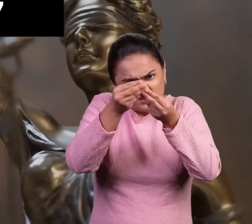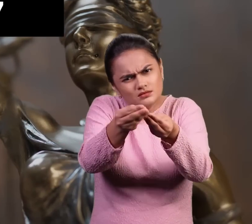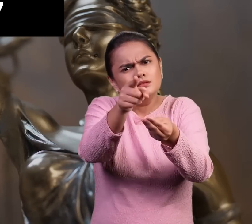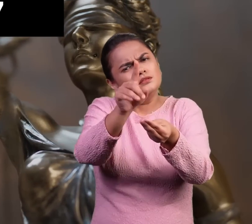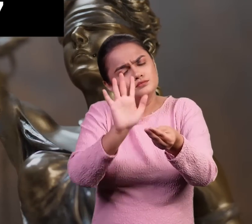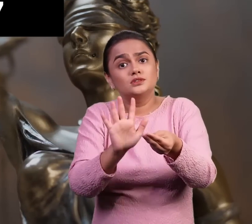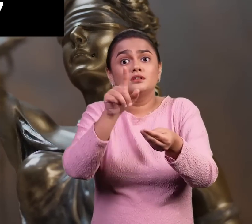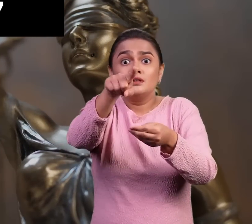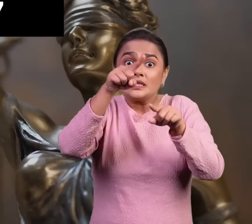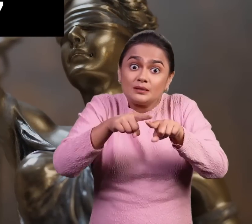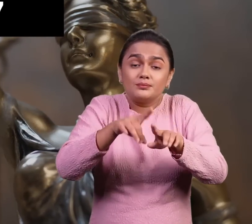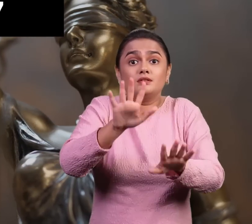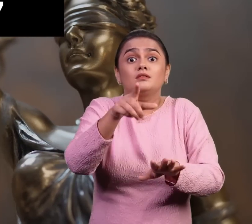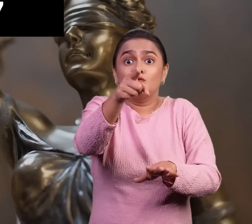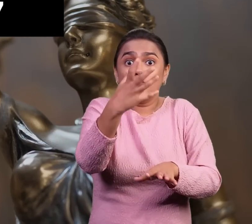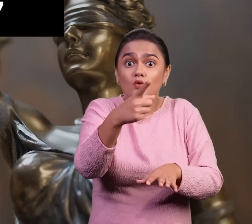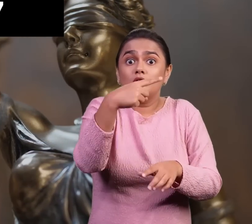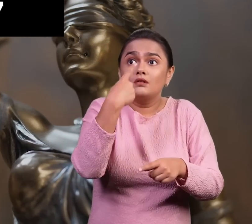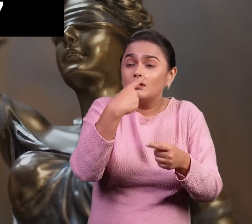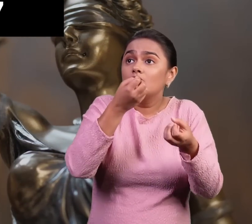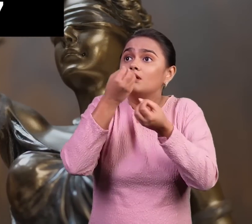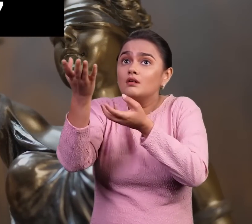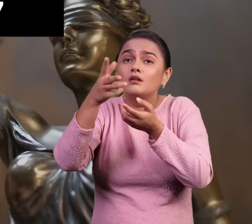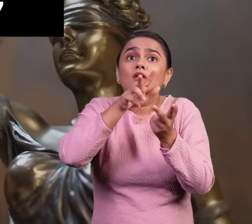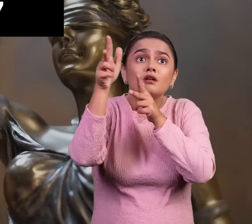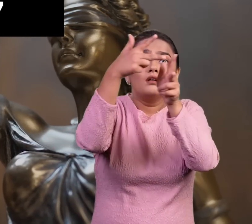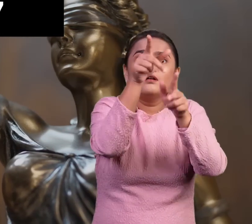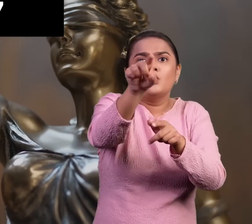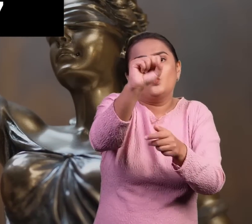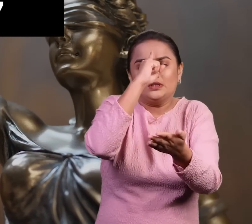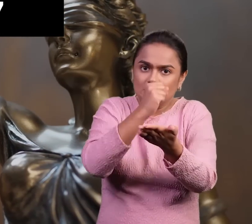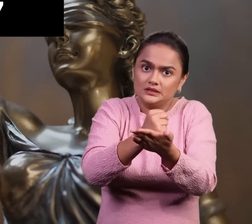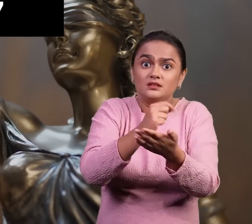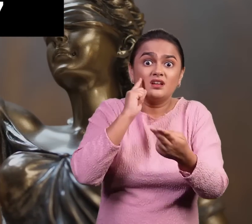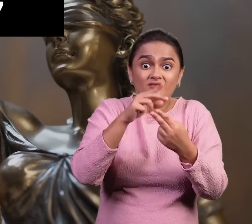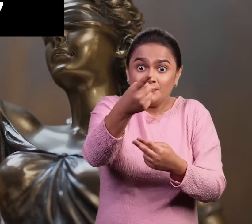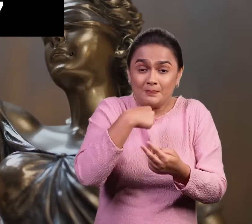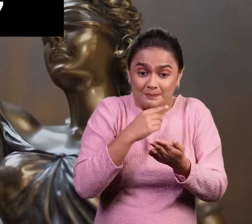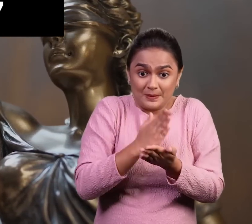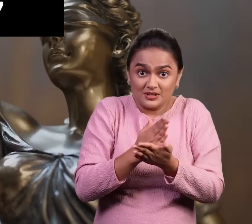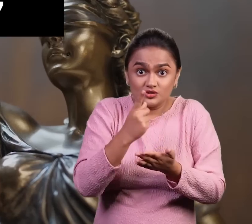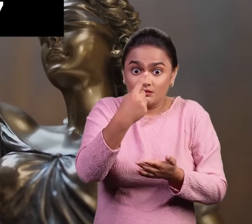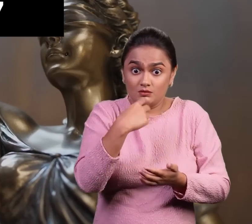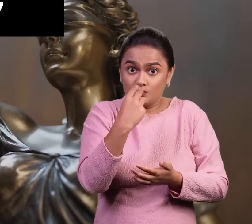and it’s up to you whom you want to inform. The report will not be shared with anyone without your permission.